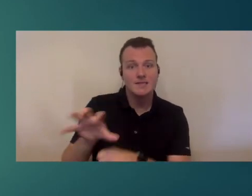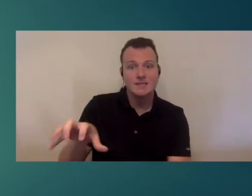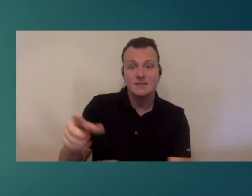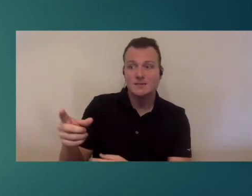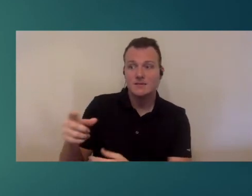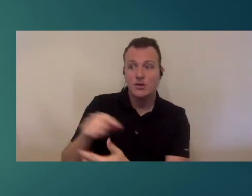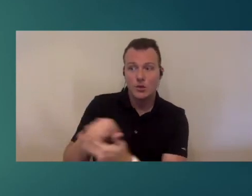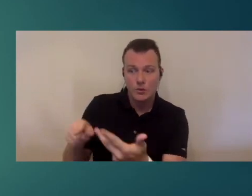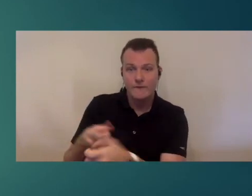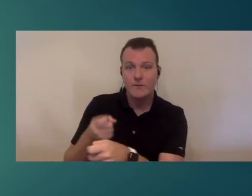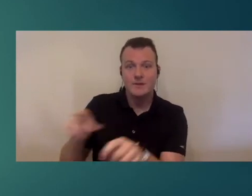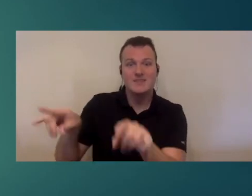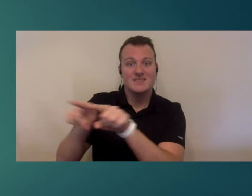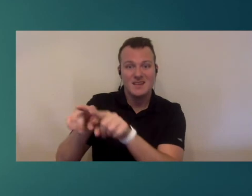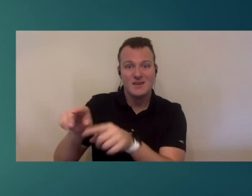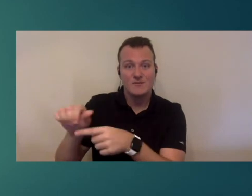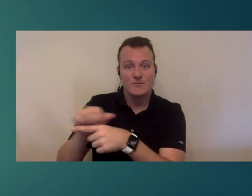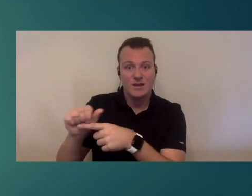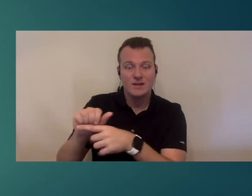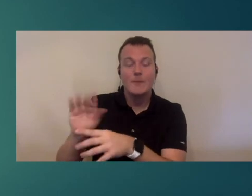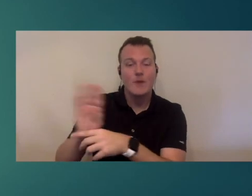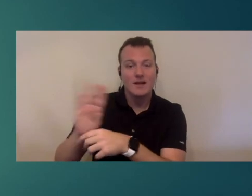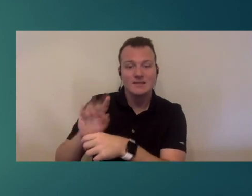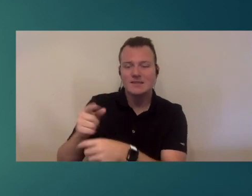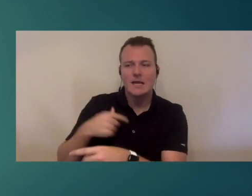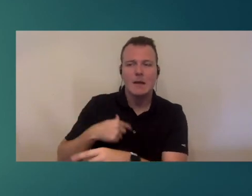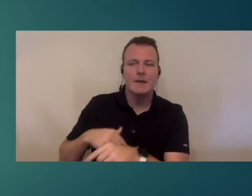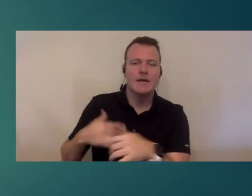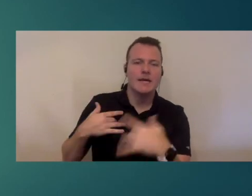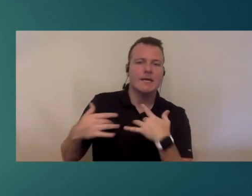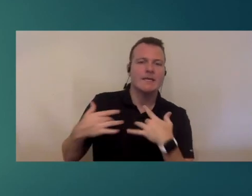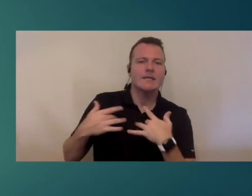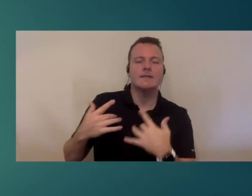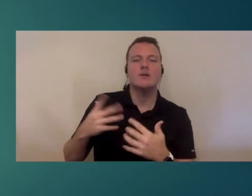concerned. You want variety in what you're doing, which is why your variety